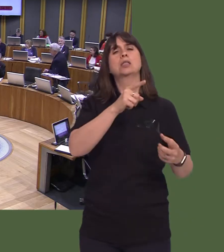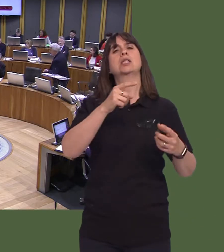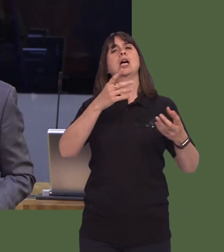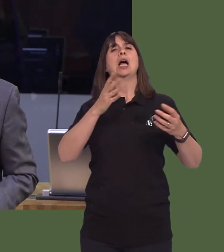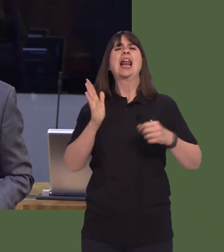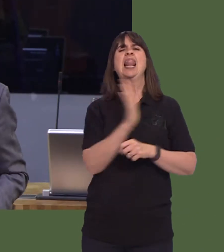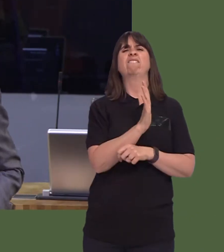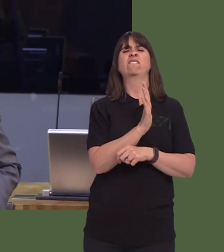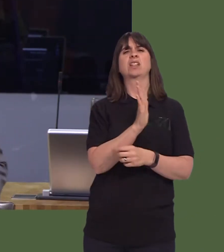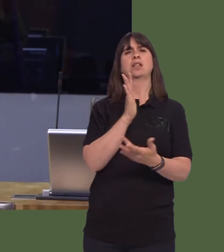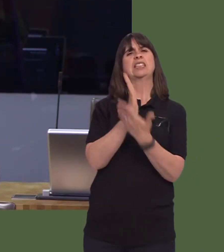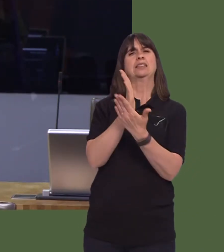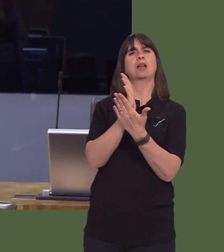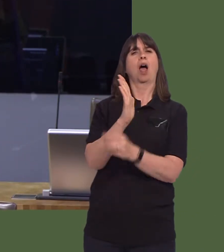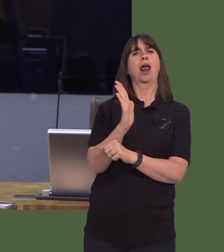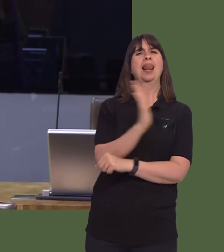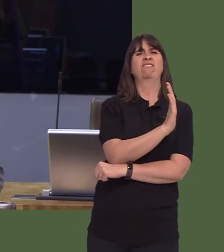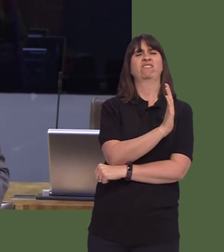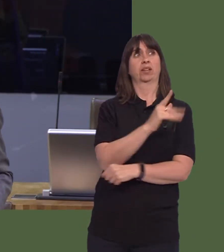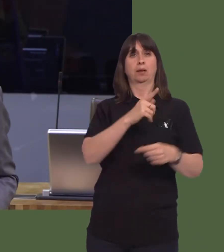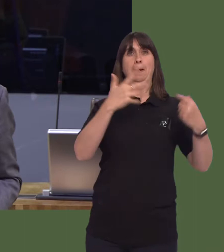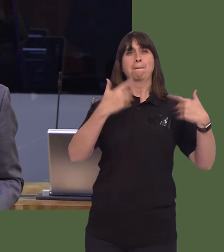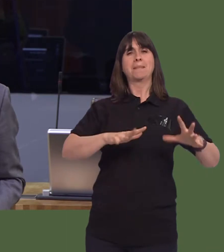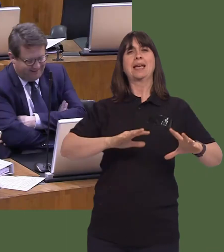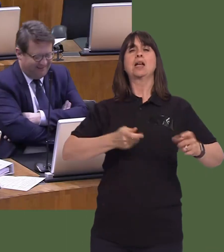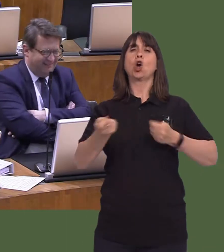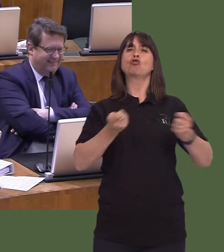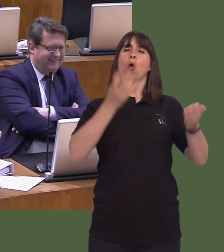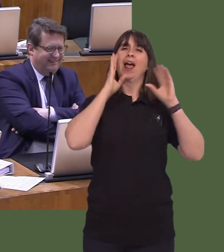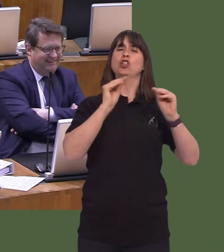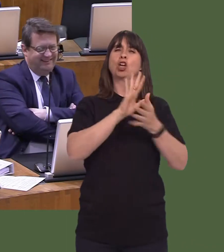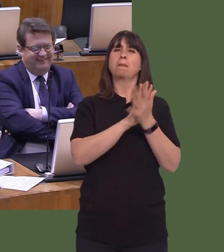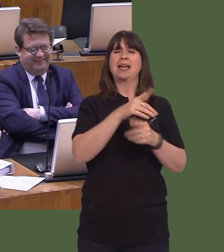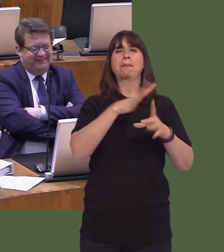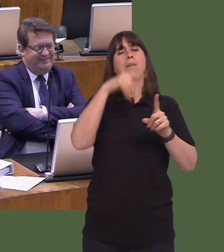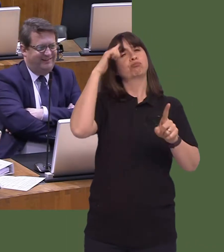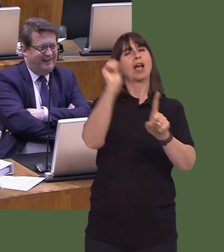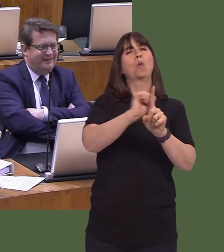it is being used as a tool of propaganda.